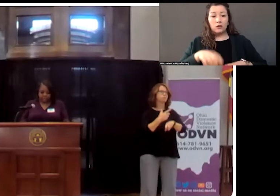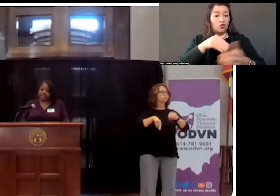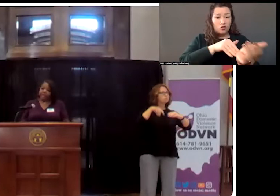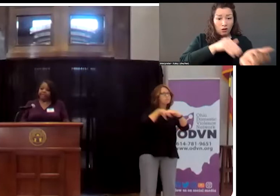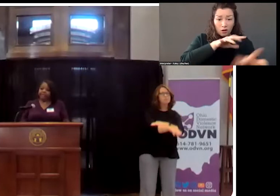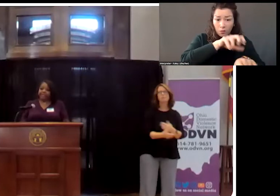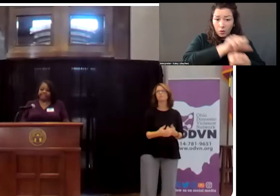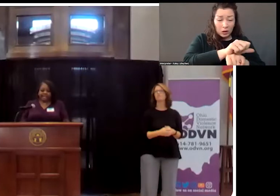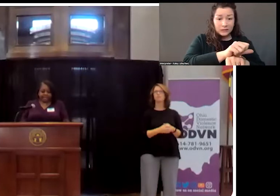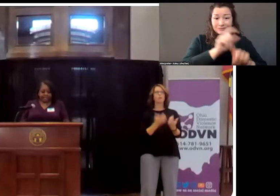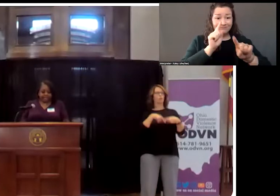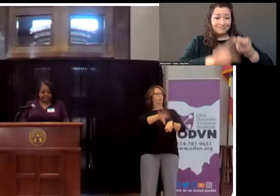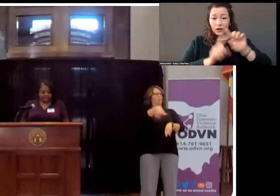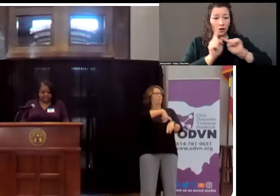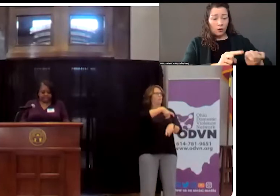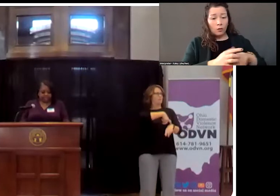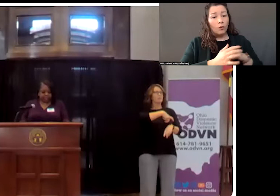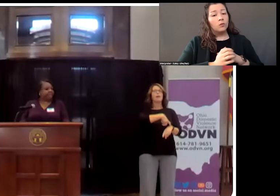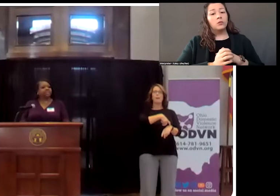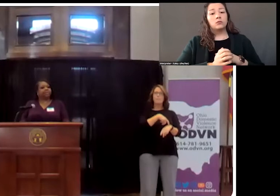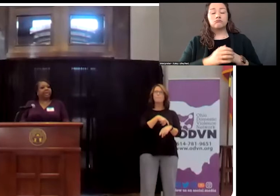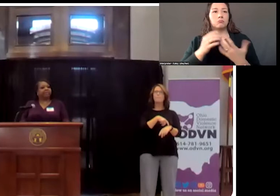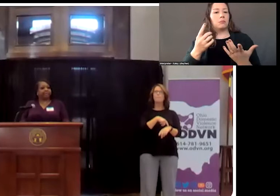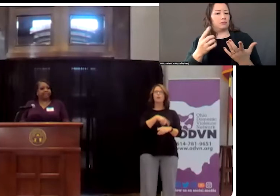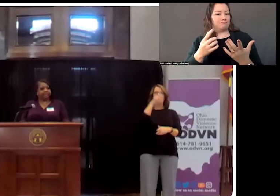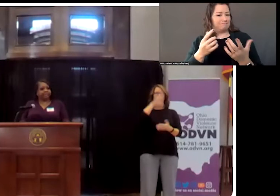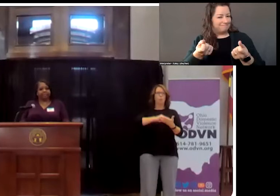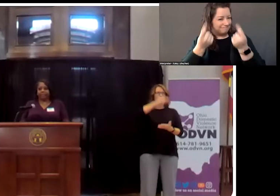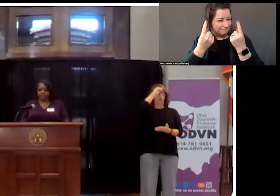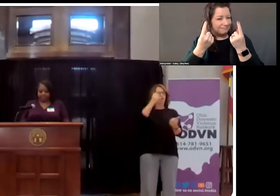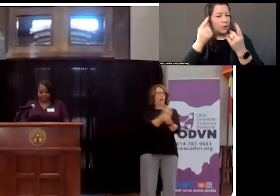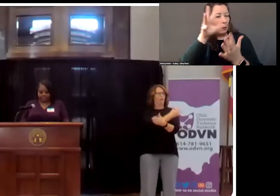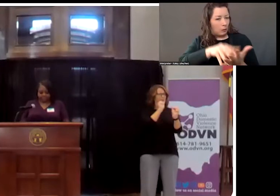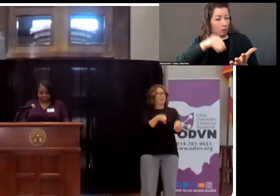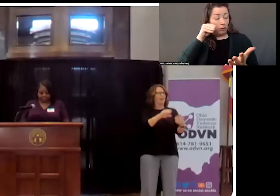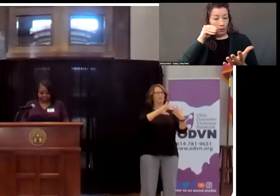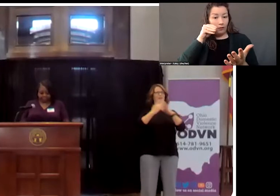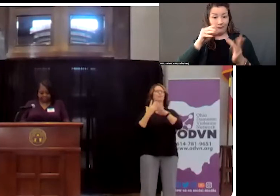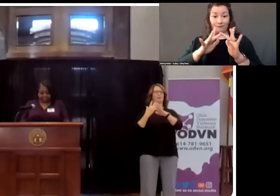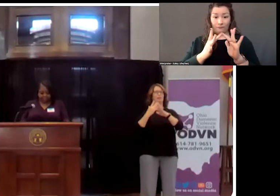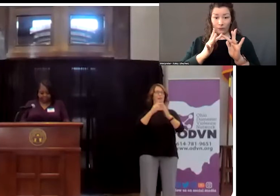We learned during that time that we could do everything virtually.